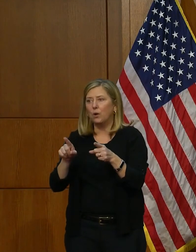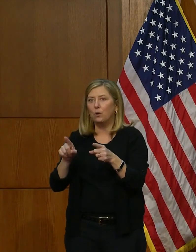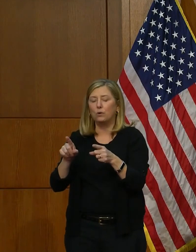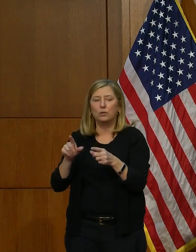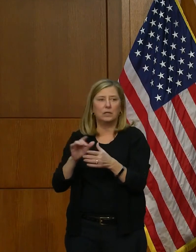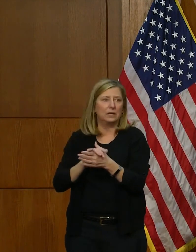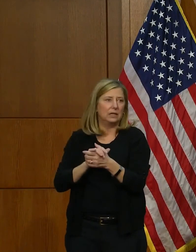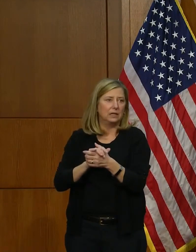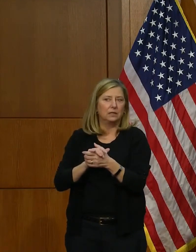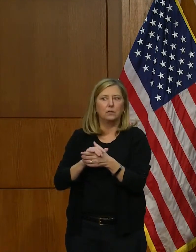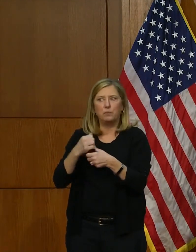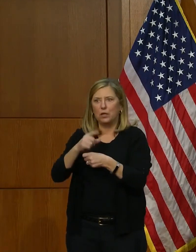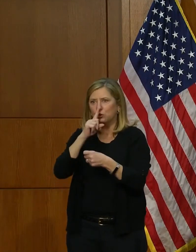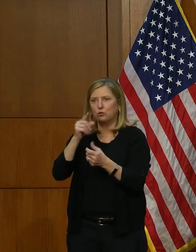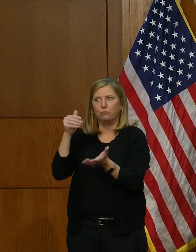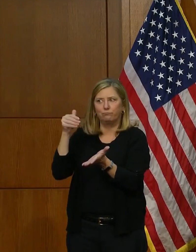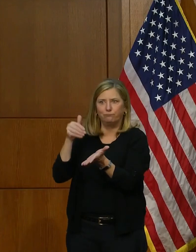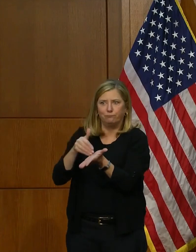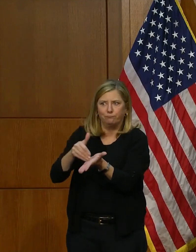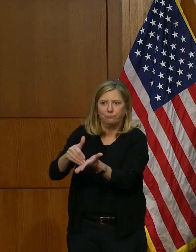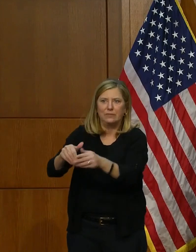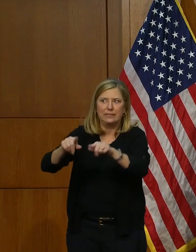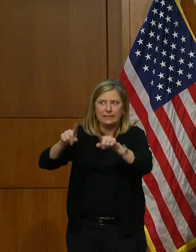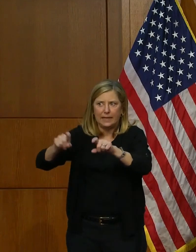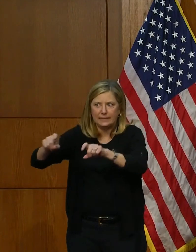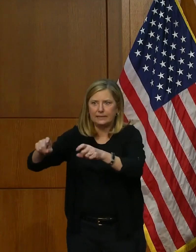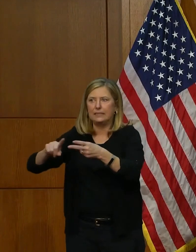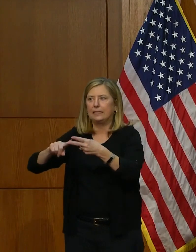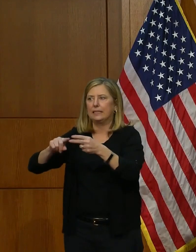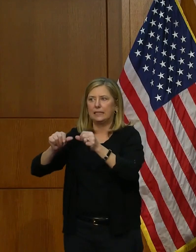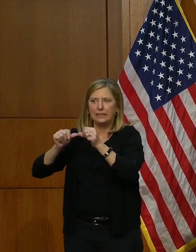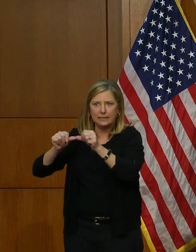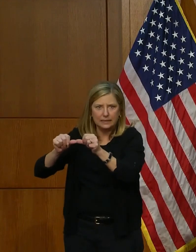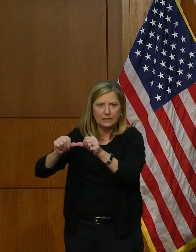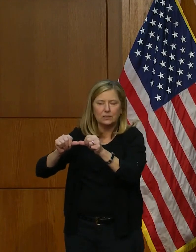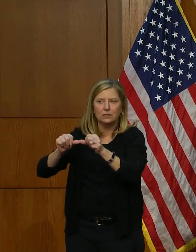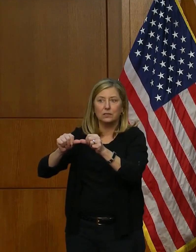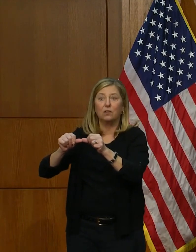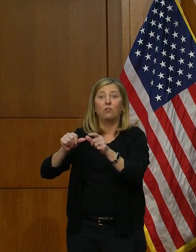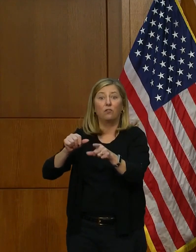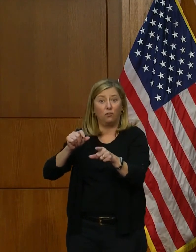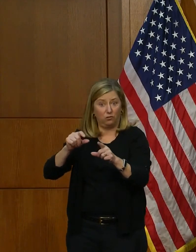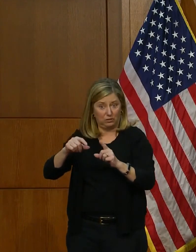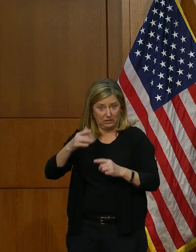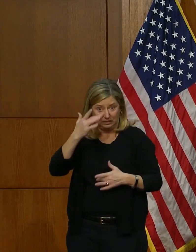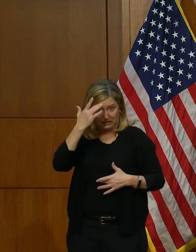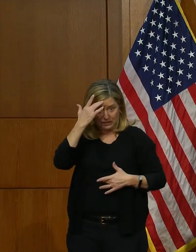WELL AS ONGOING CONTAINMENT